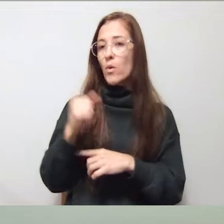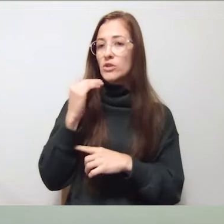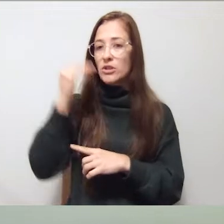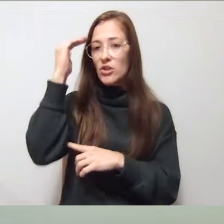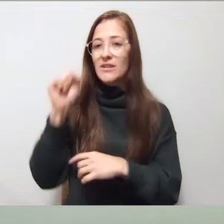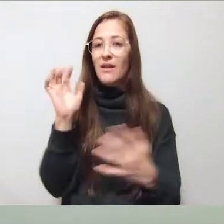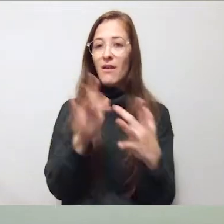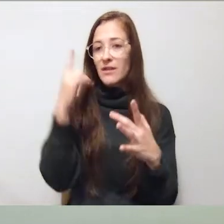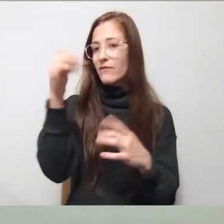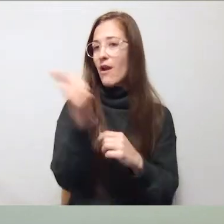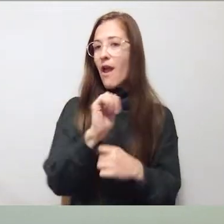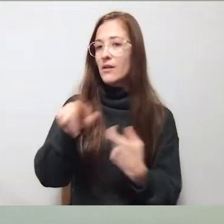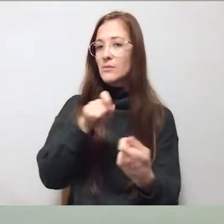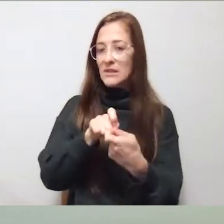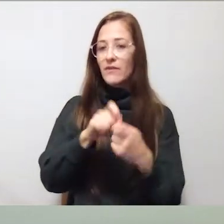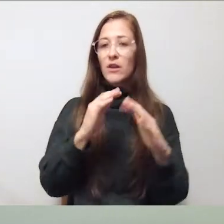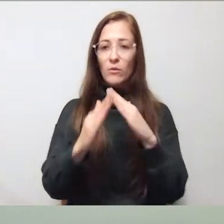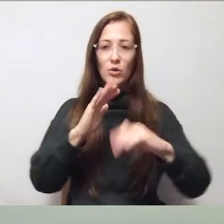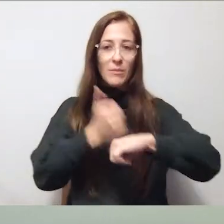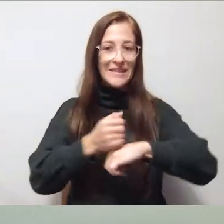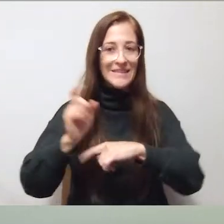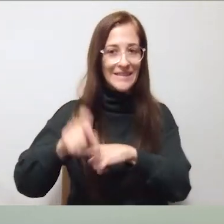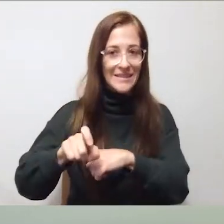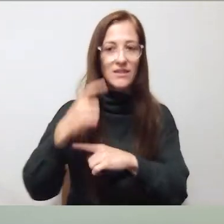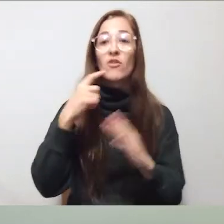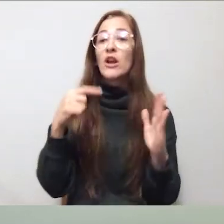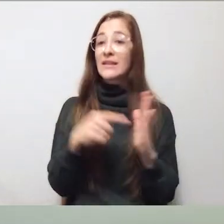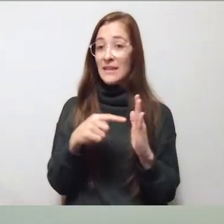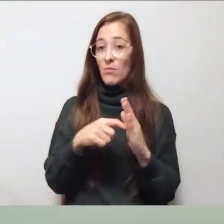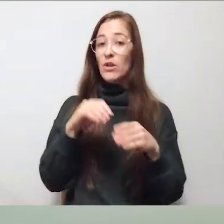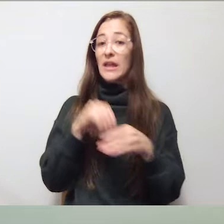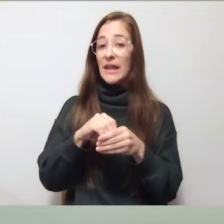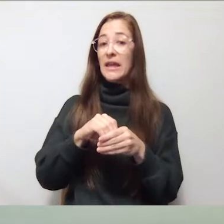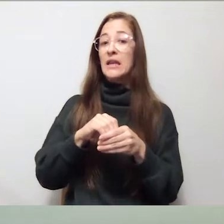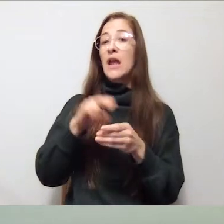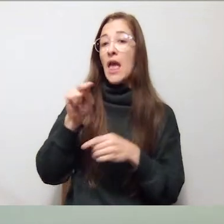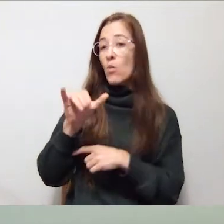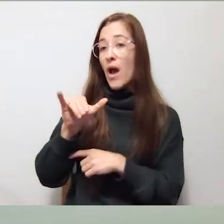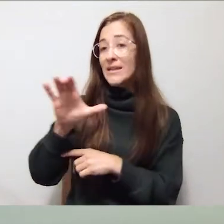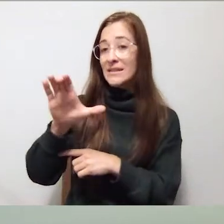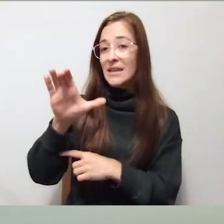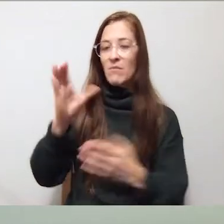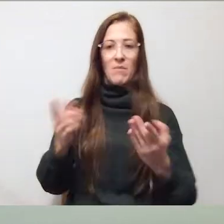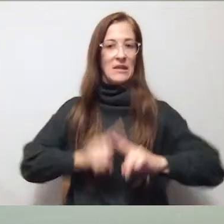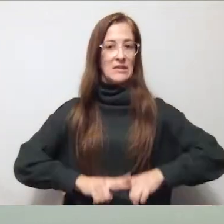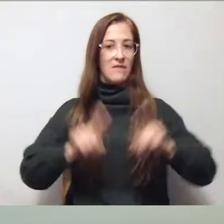for any specific community-based needs. So what that might look like in New York City might look much different than here in northern New York